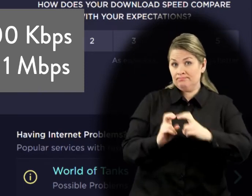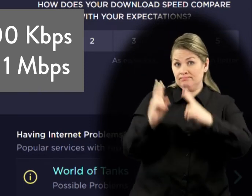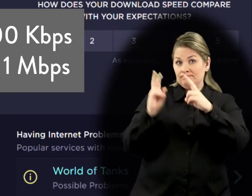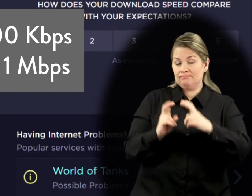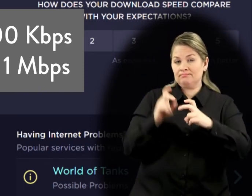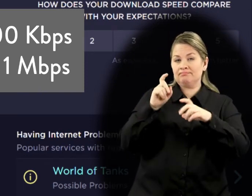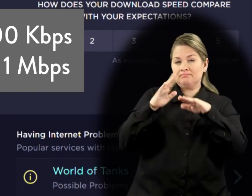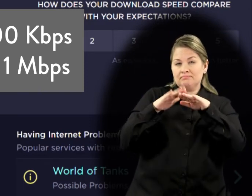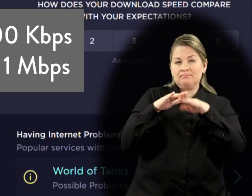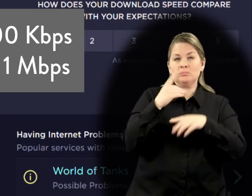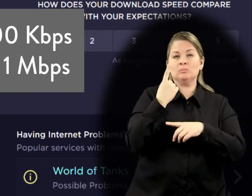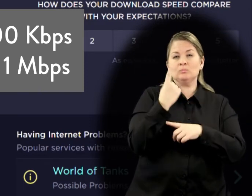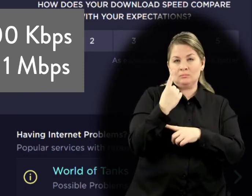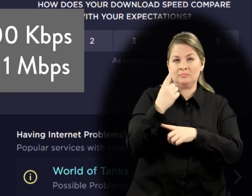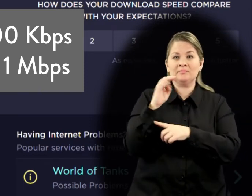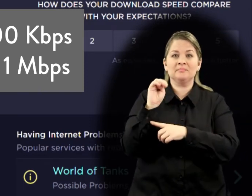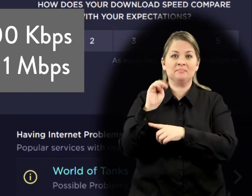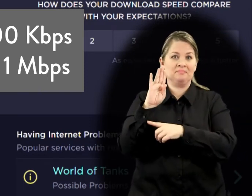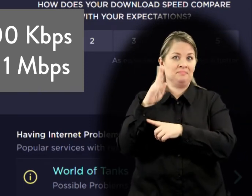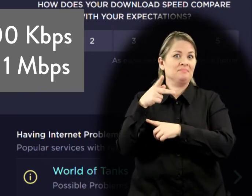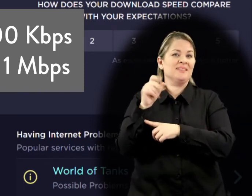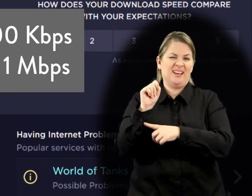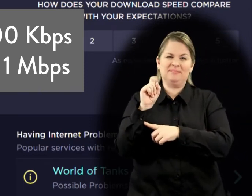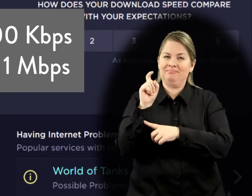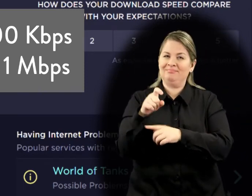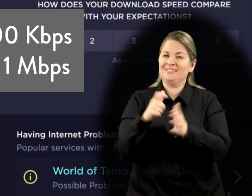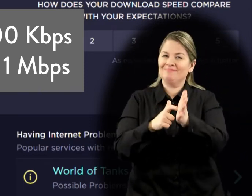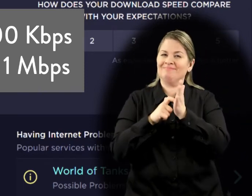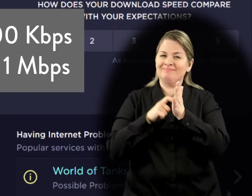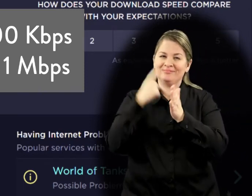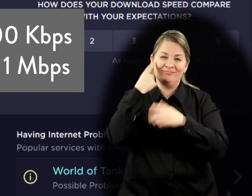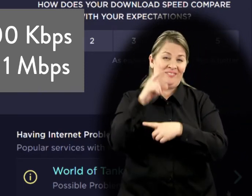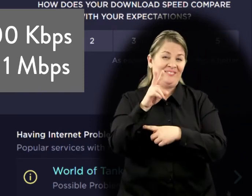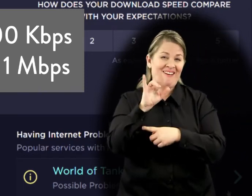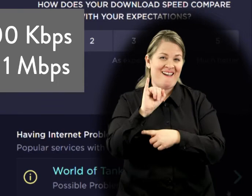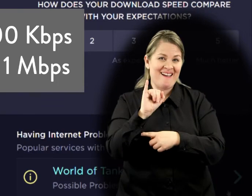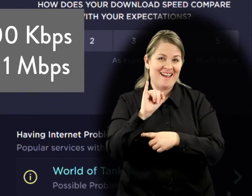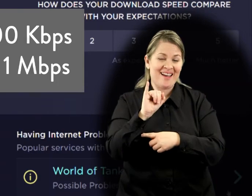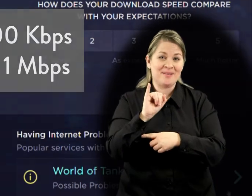and download speed should be a minimum of 1 Mbps.